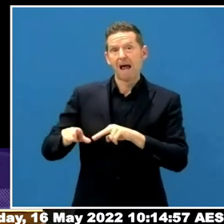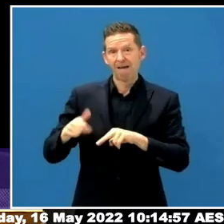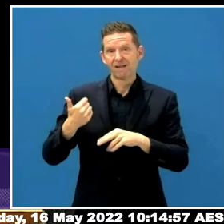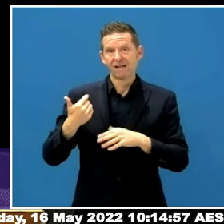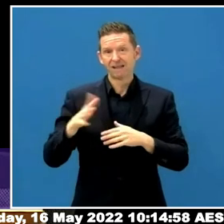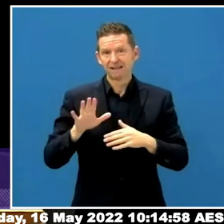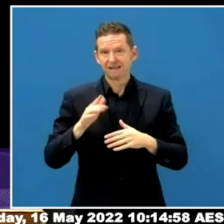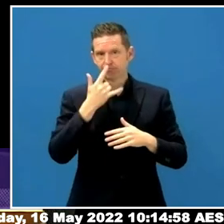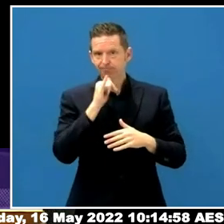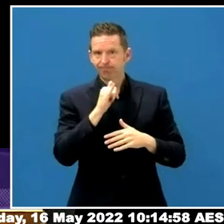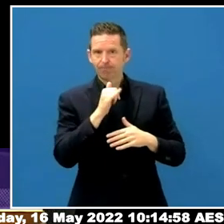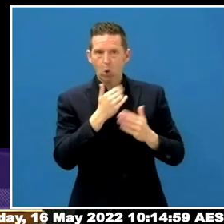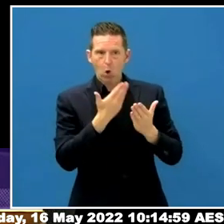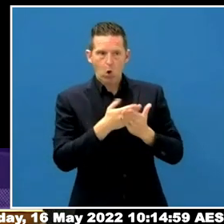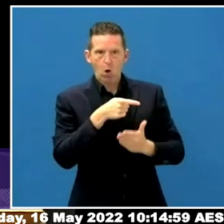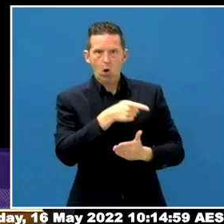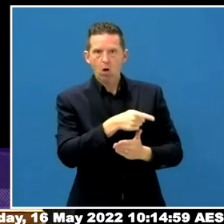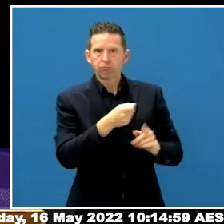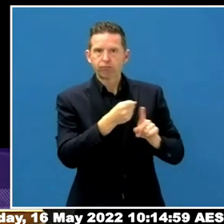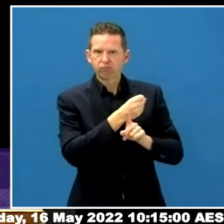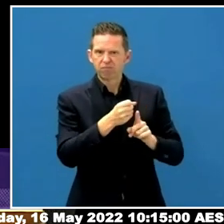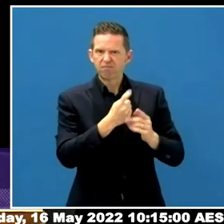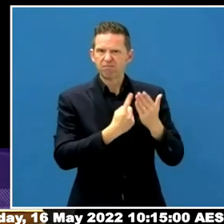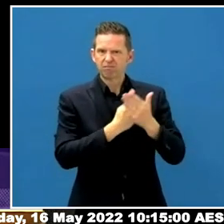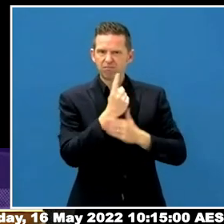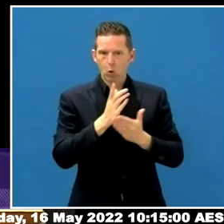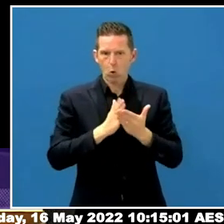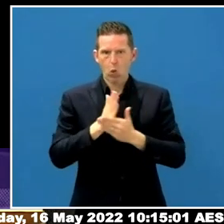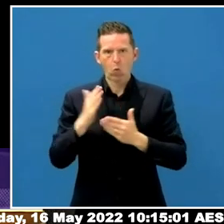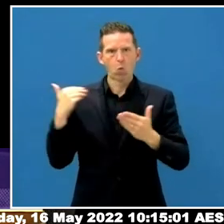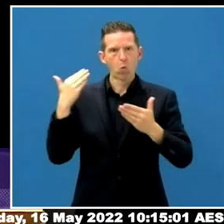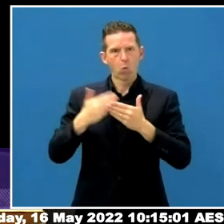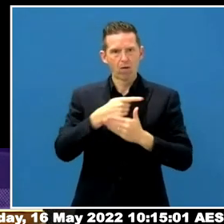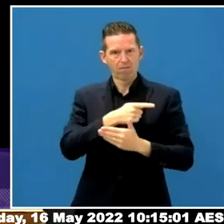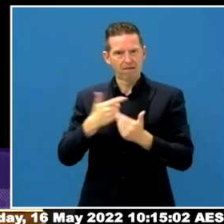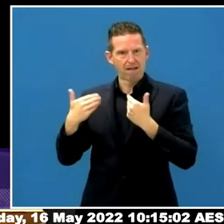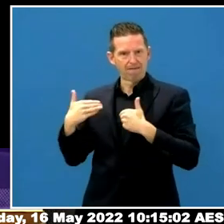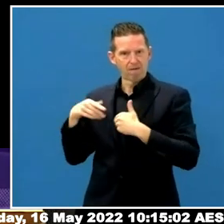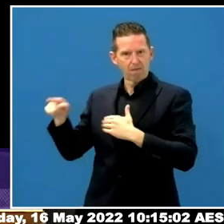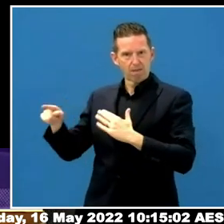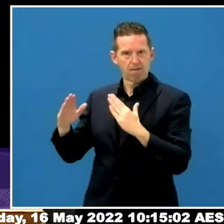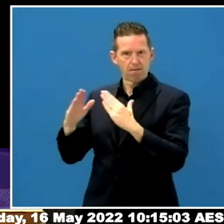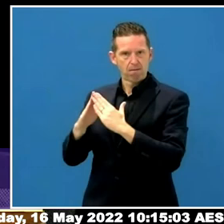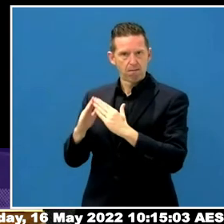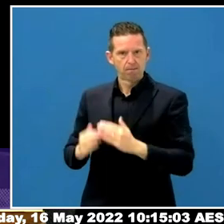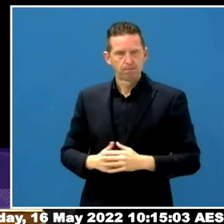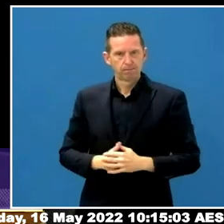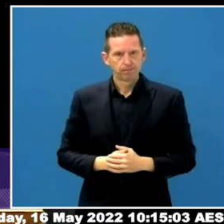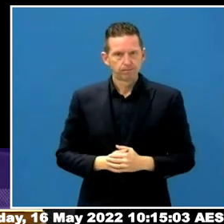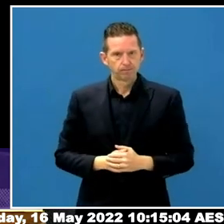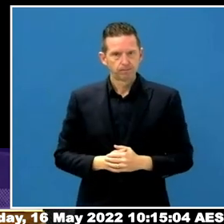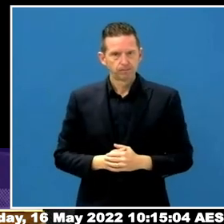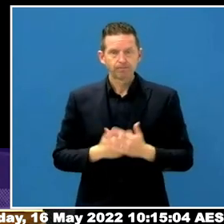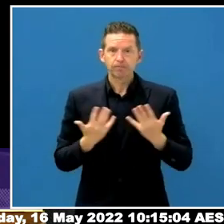those services. In addition to hearing evidence about this abuse and how Afford